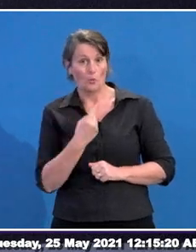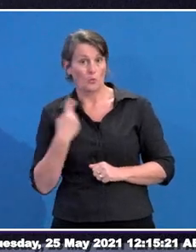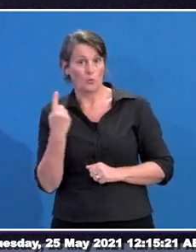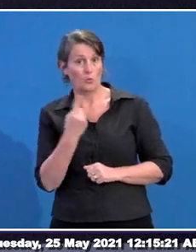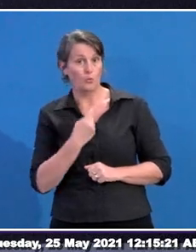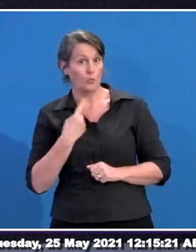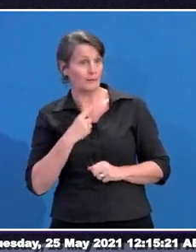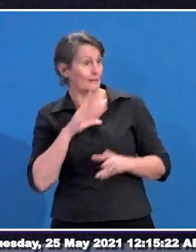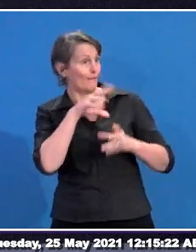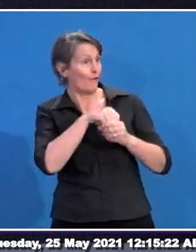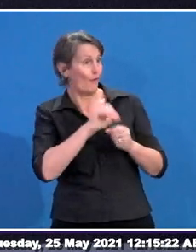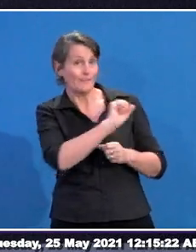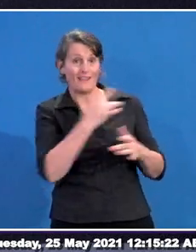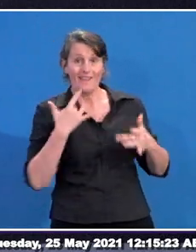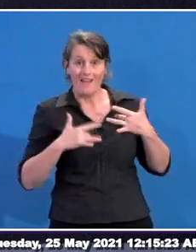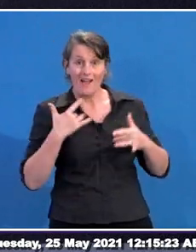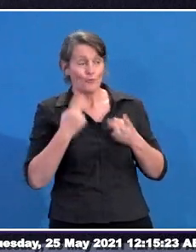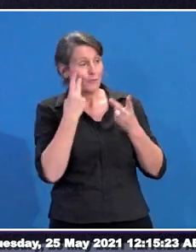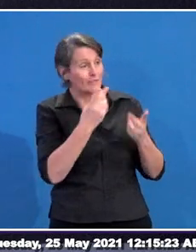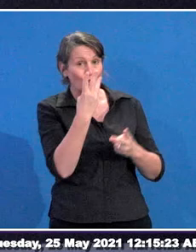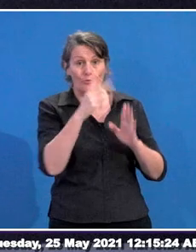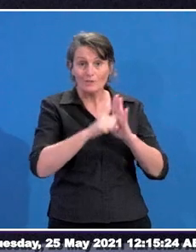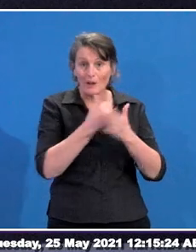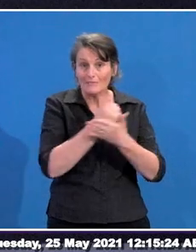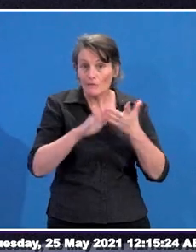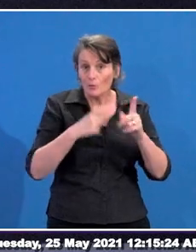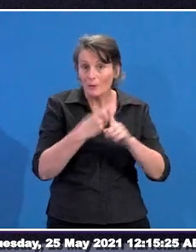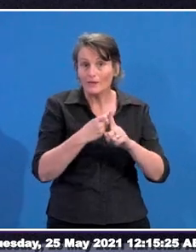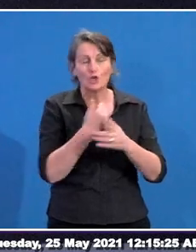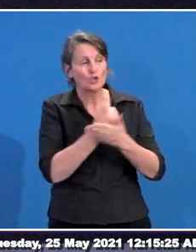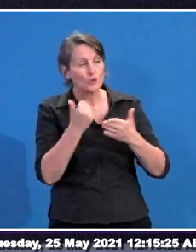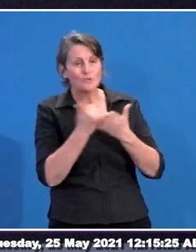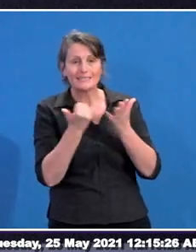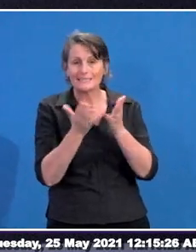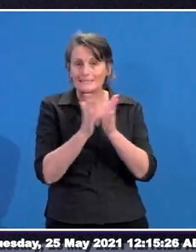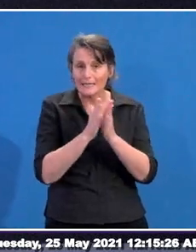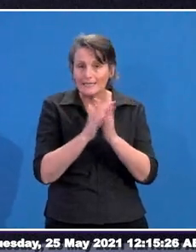We visit him three times a week, usually Sunday, Wednesday, Friday.